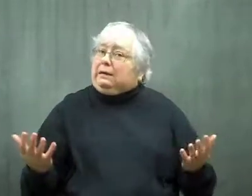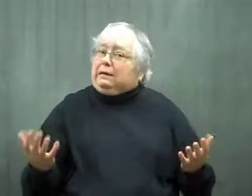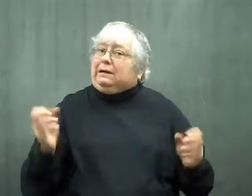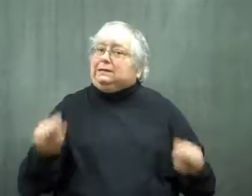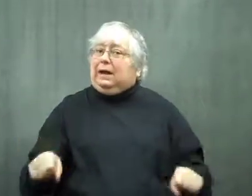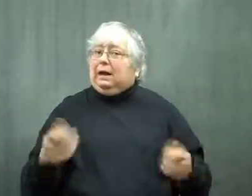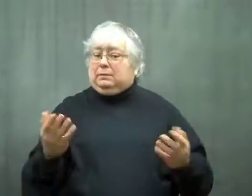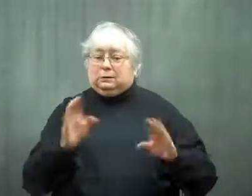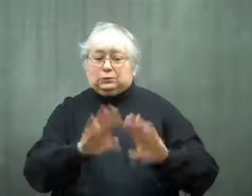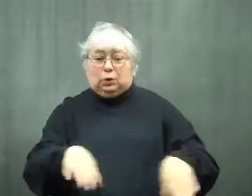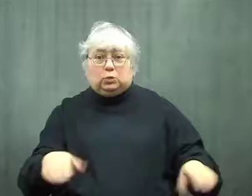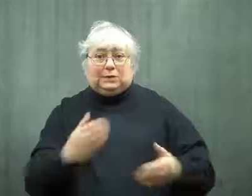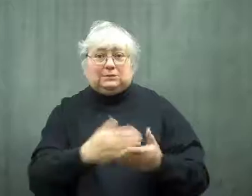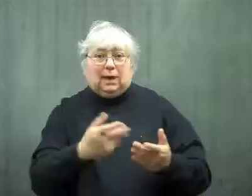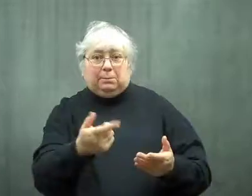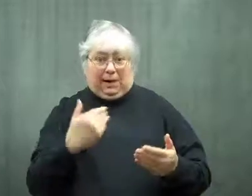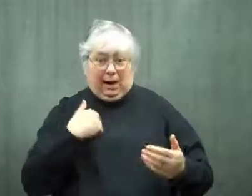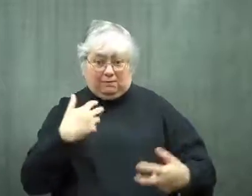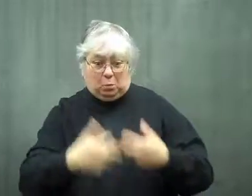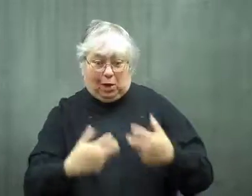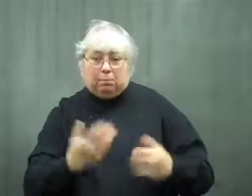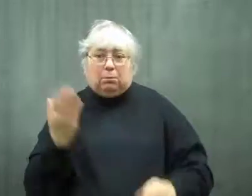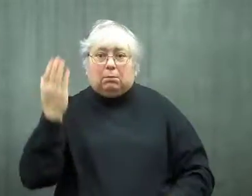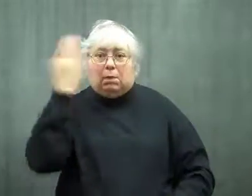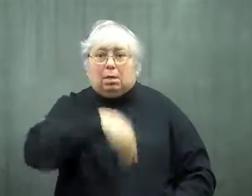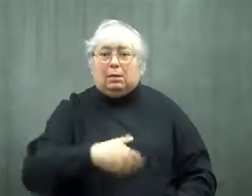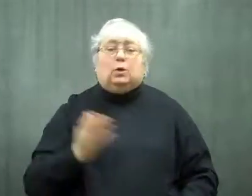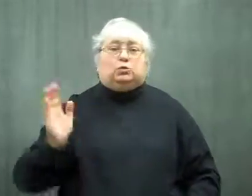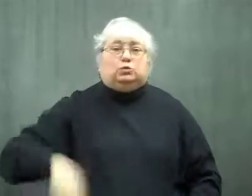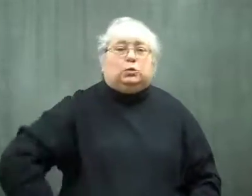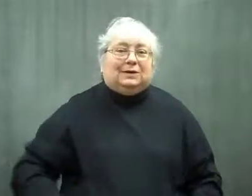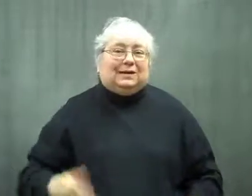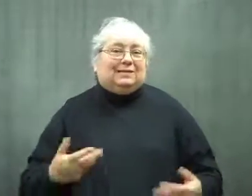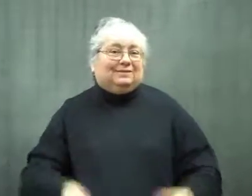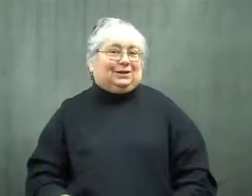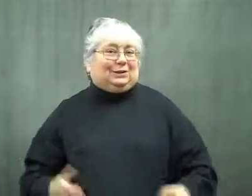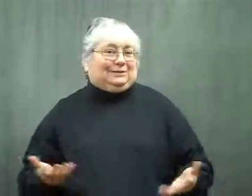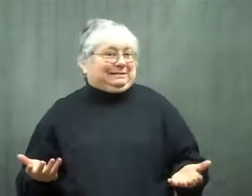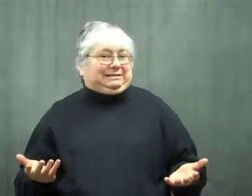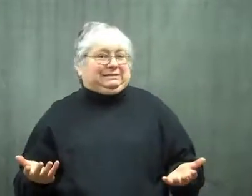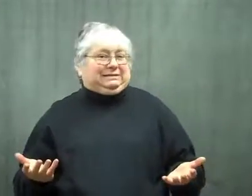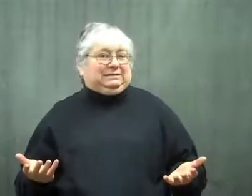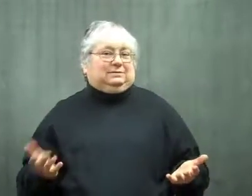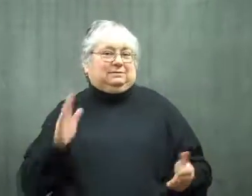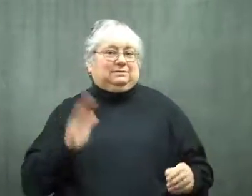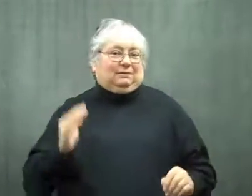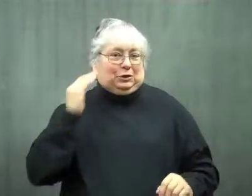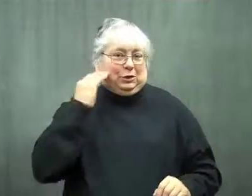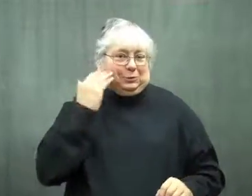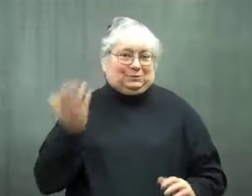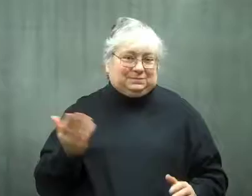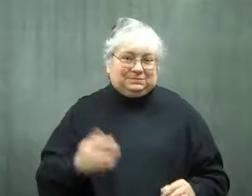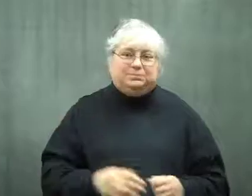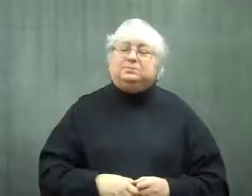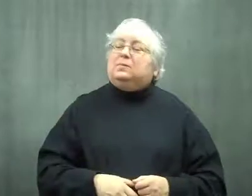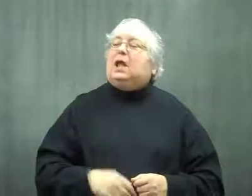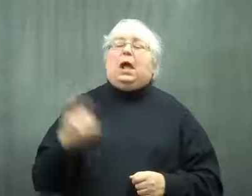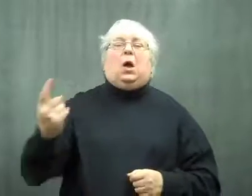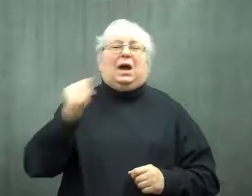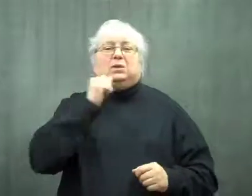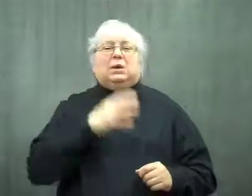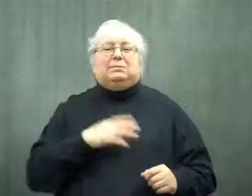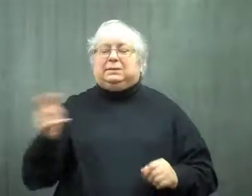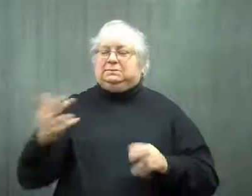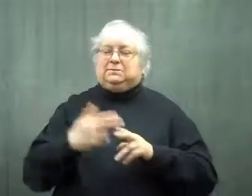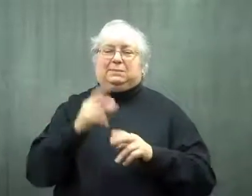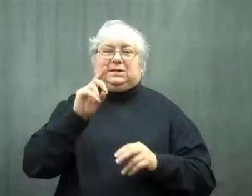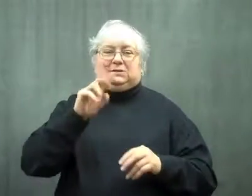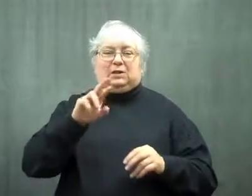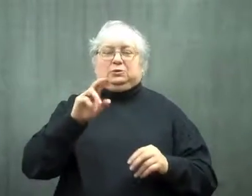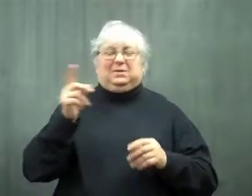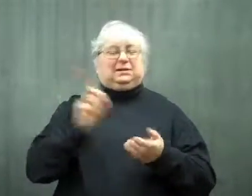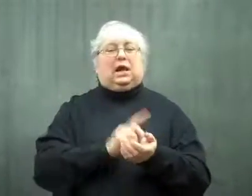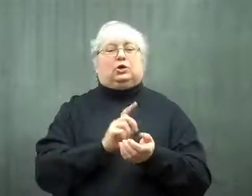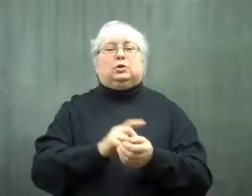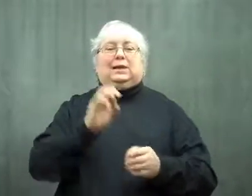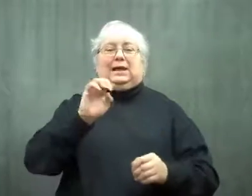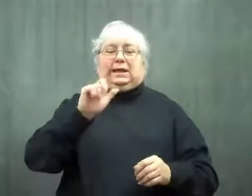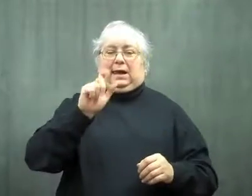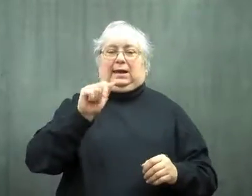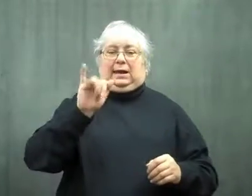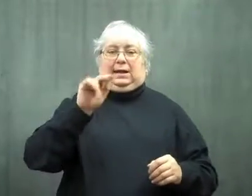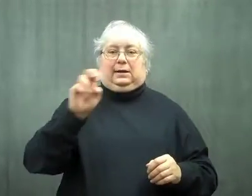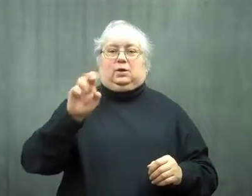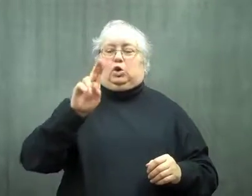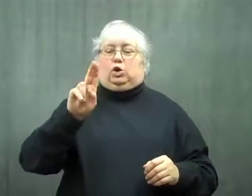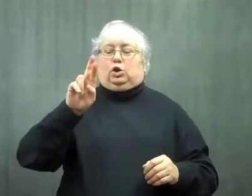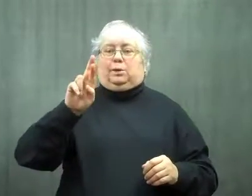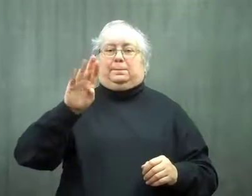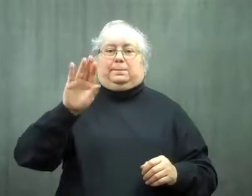children with problems could be overlooked until it is too late.